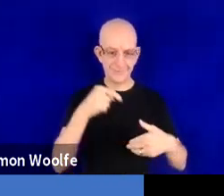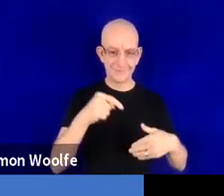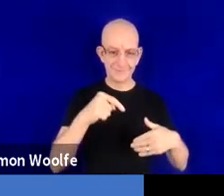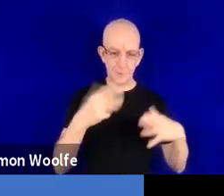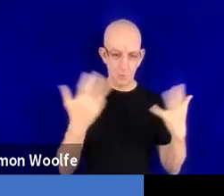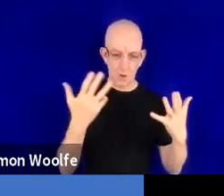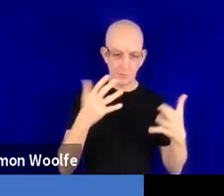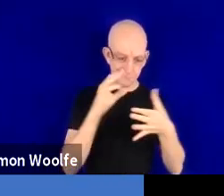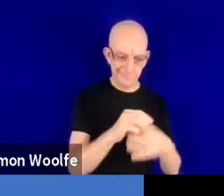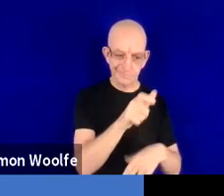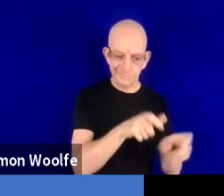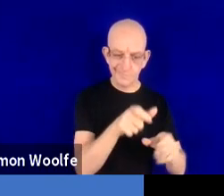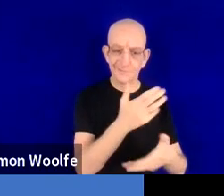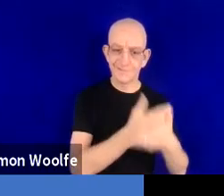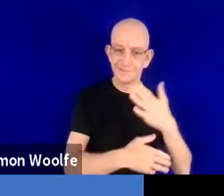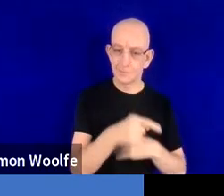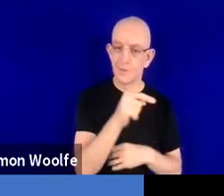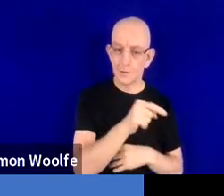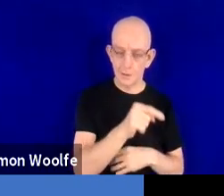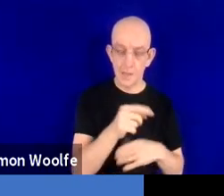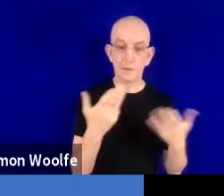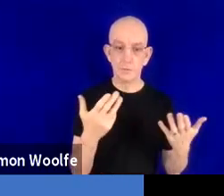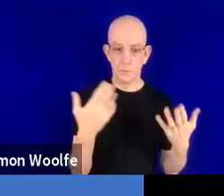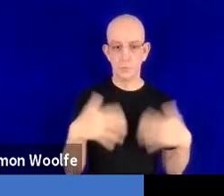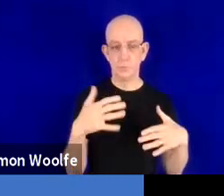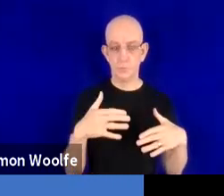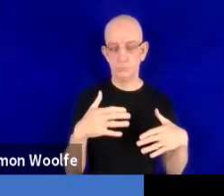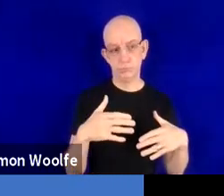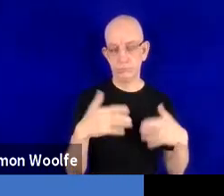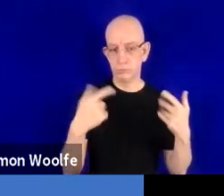But I wanted to kind of pull out a key points to really, a few couple of key points to set the context